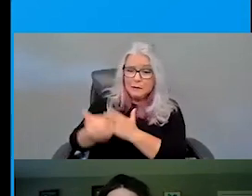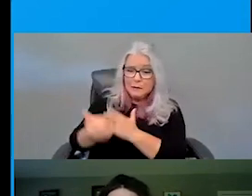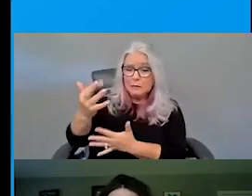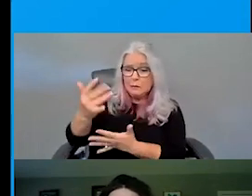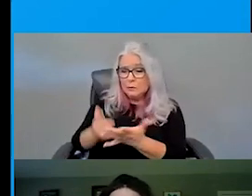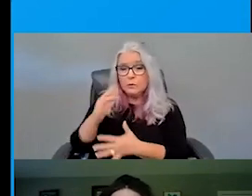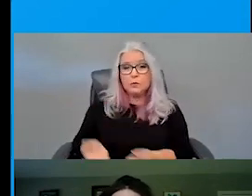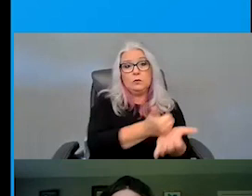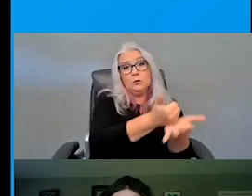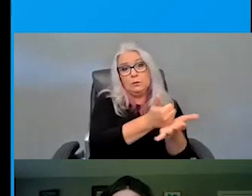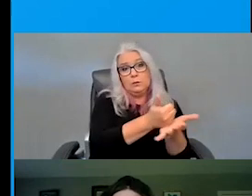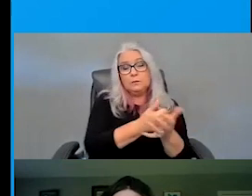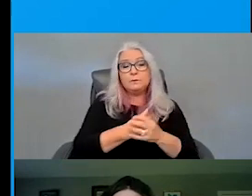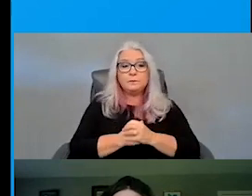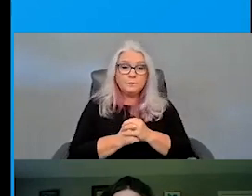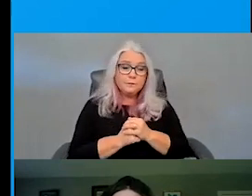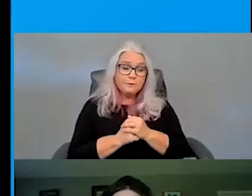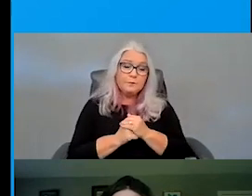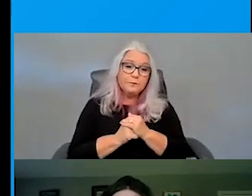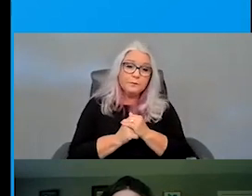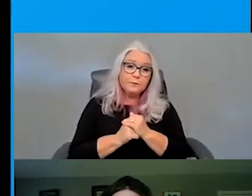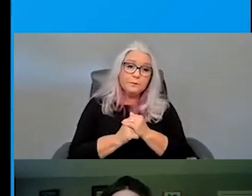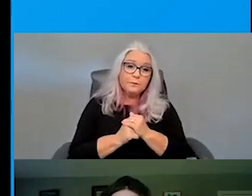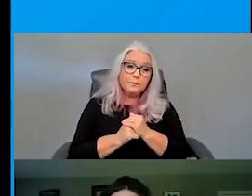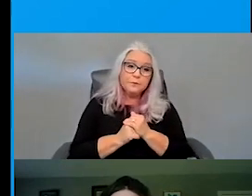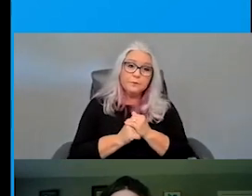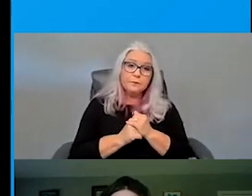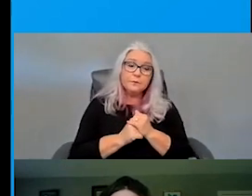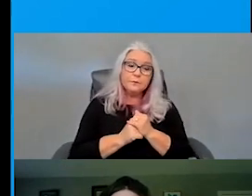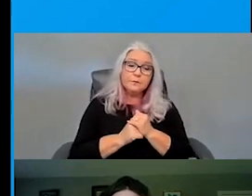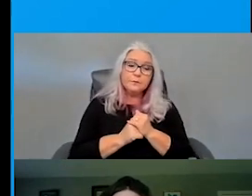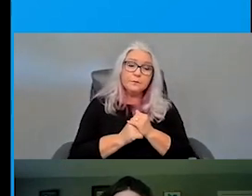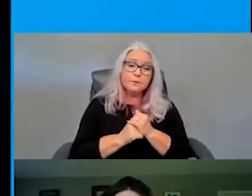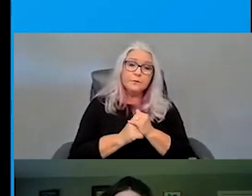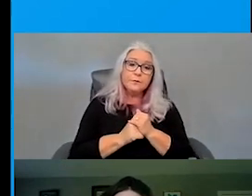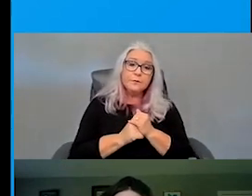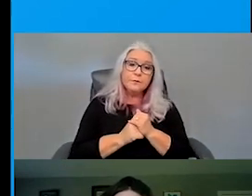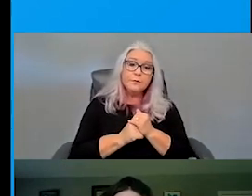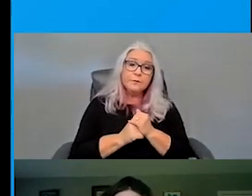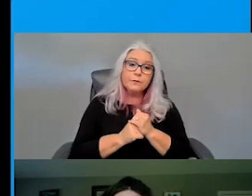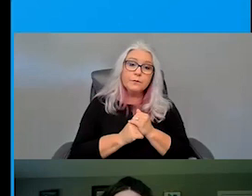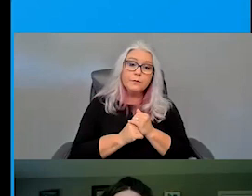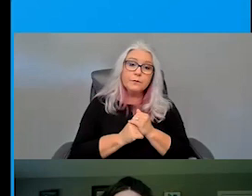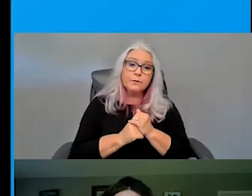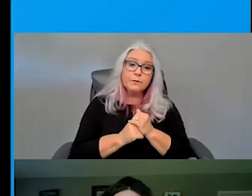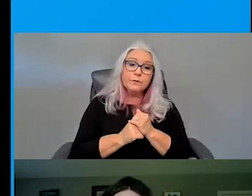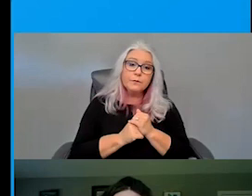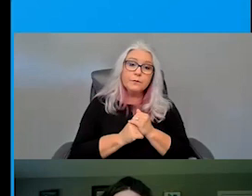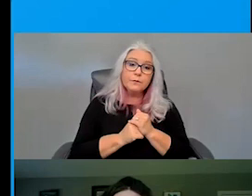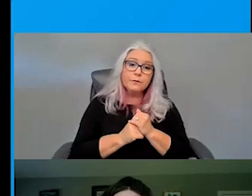bit about what Bridgett was talking about. We did a full out reach to ten counties. We had ten counties, we had